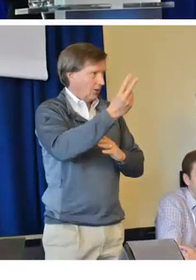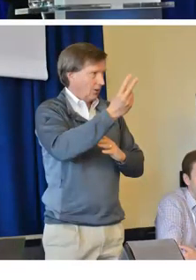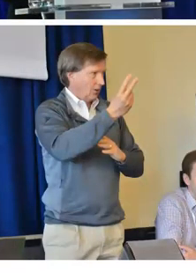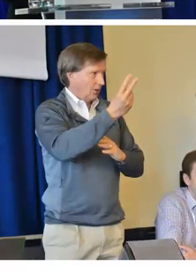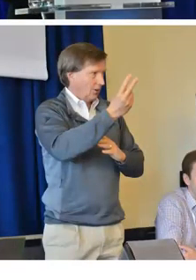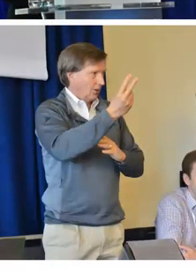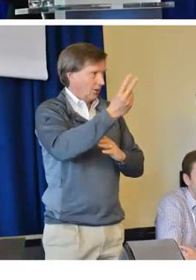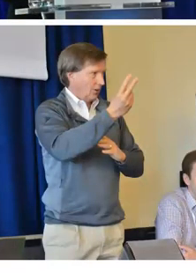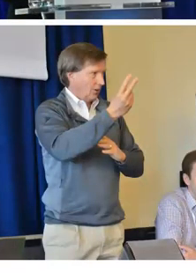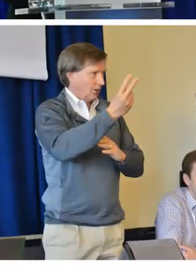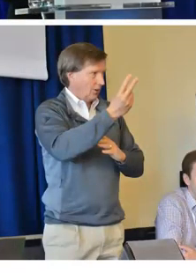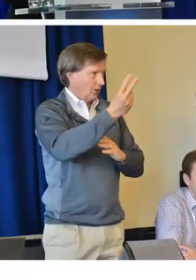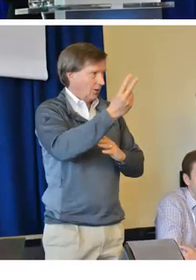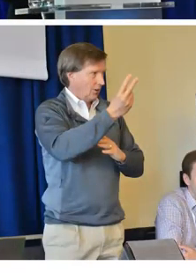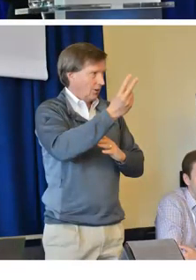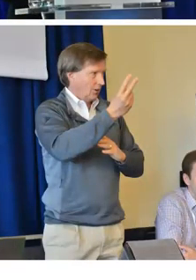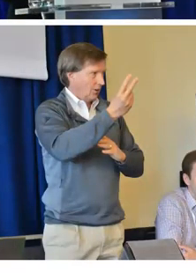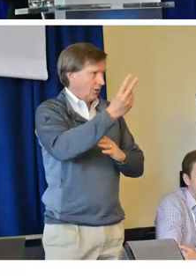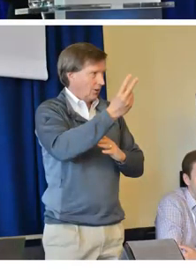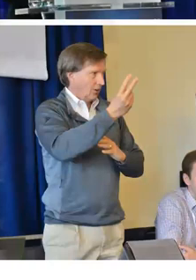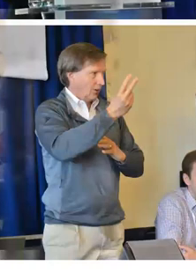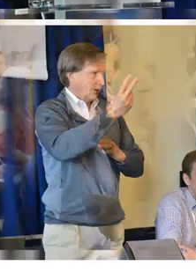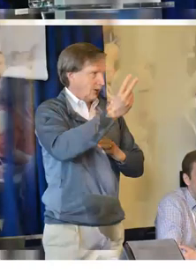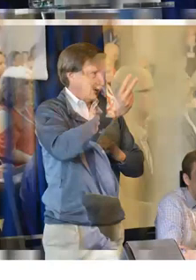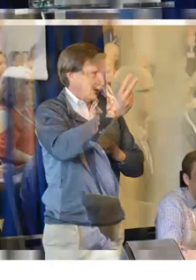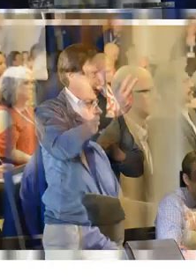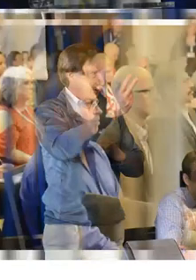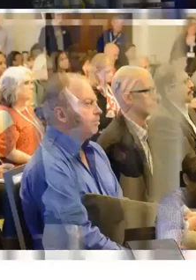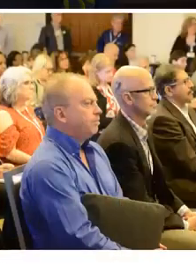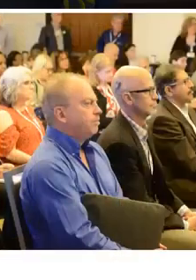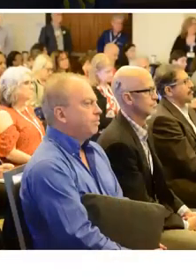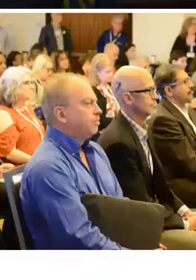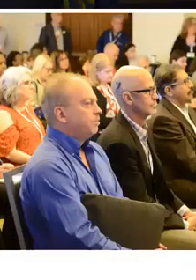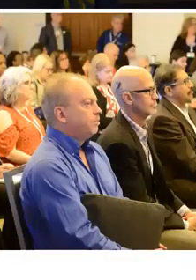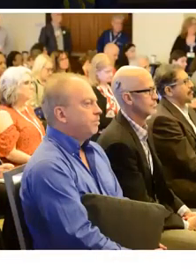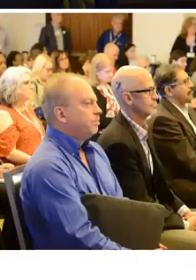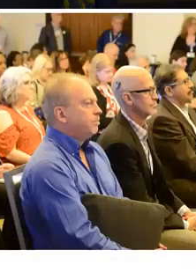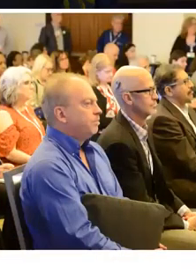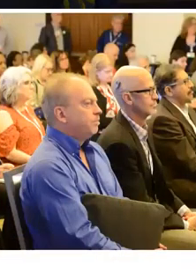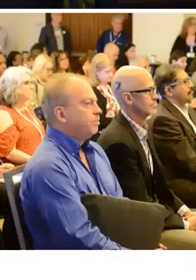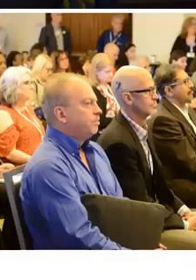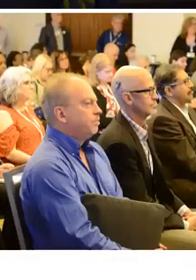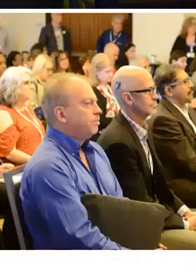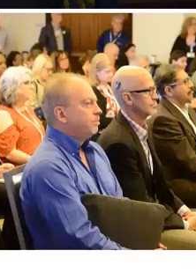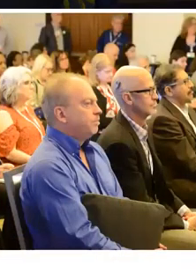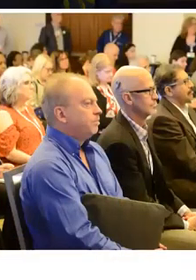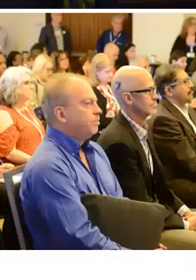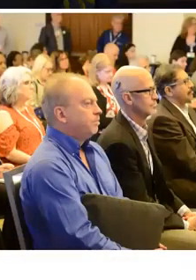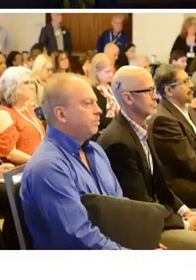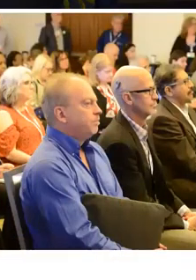slide features people learning in panel presentations. Images here feature the FCC